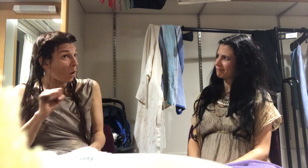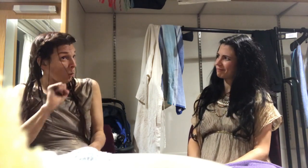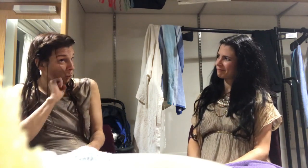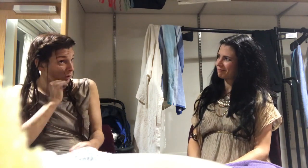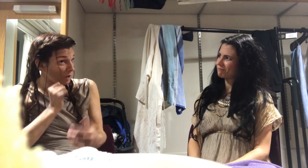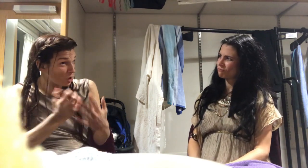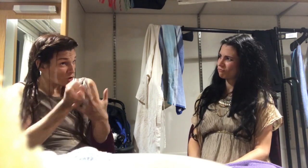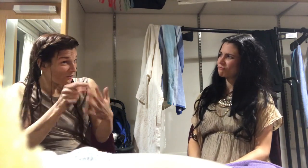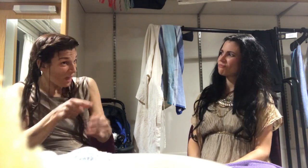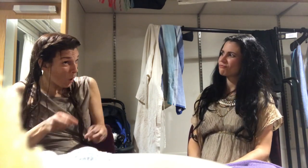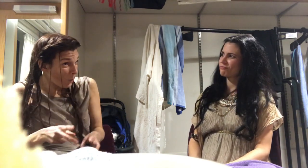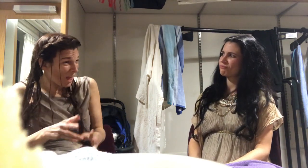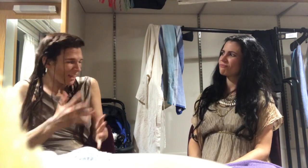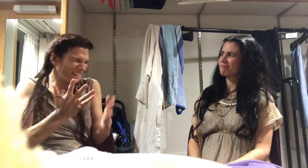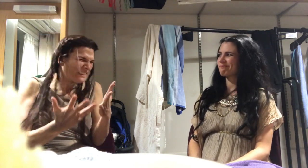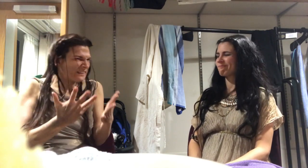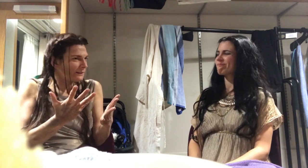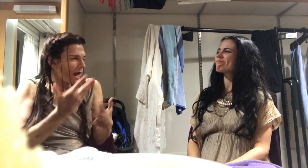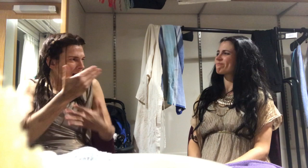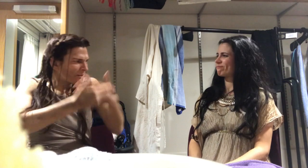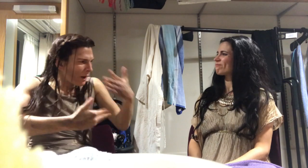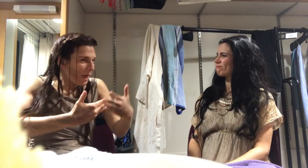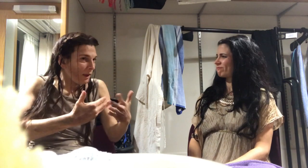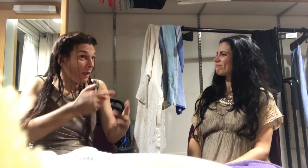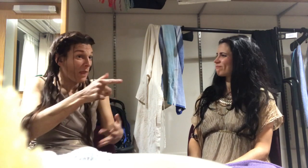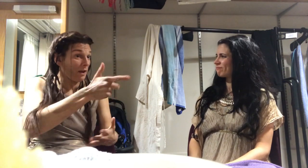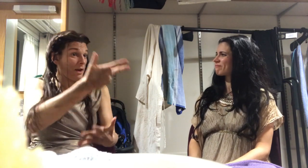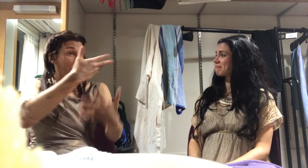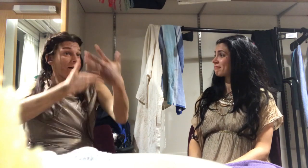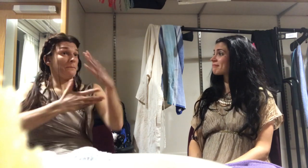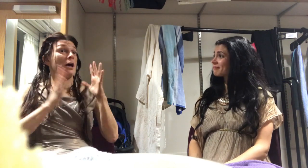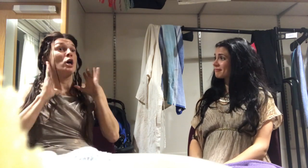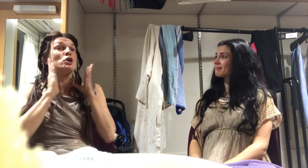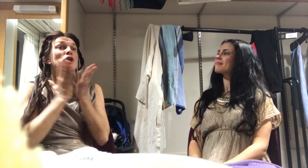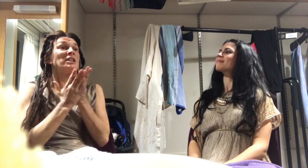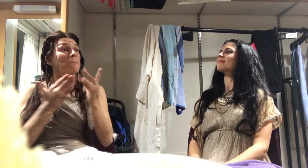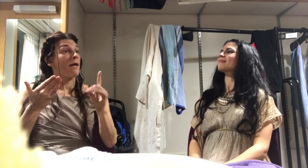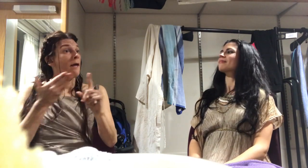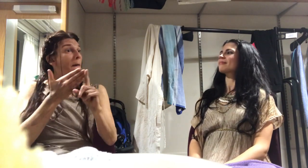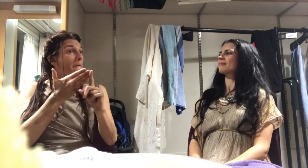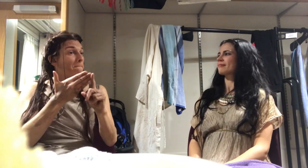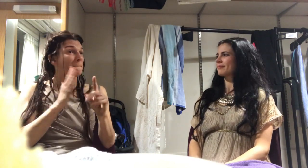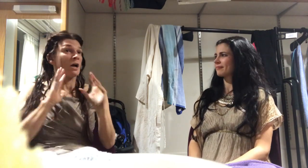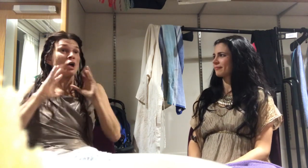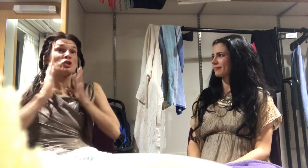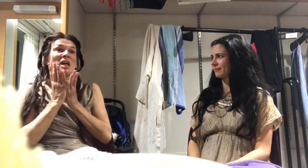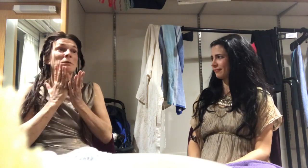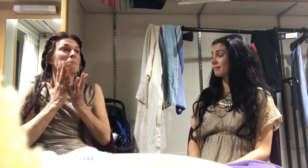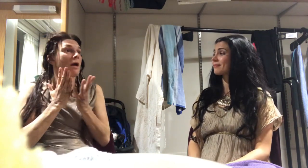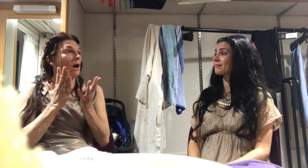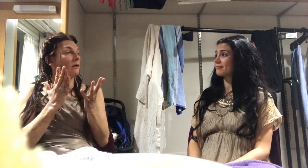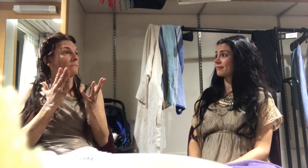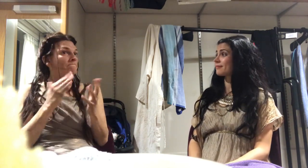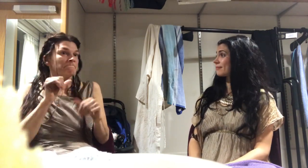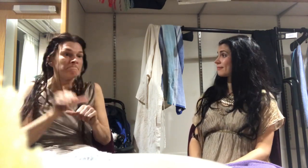we have to think would Deaf people do it that way? It's been difficult to explain and then they explain the Shakespeare 'culture' as it were